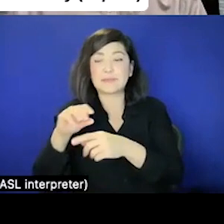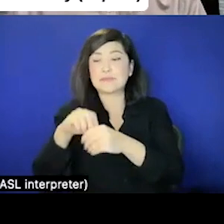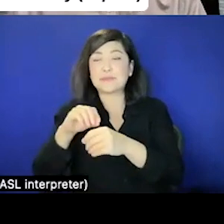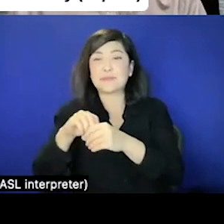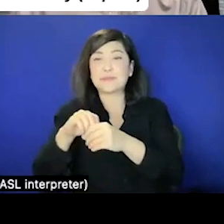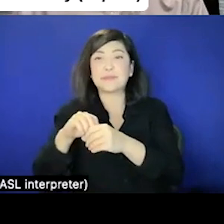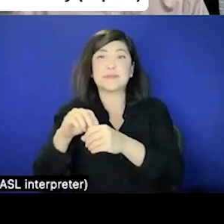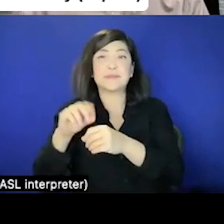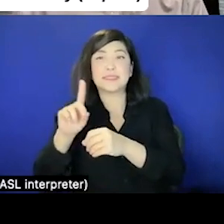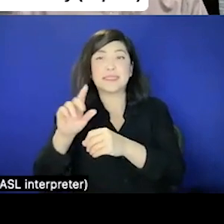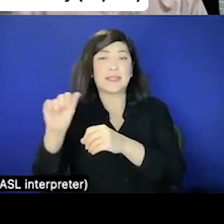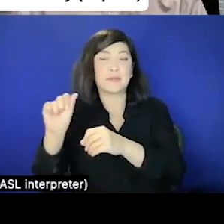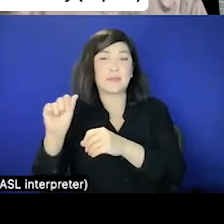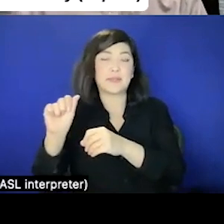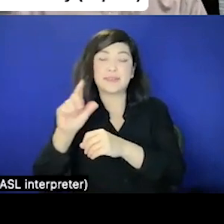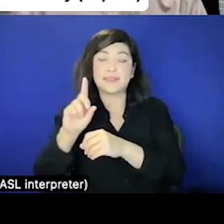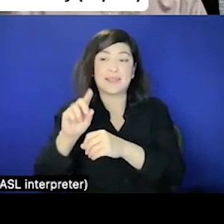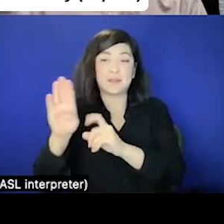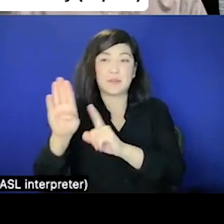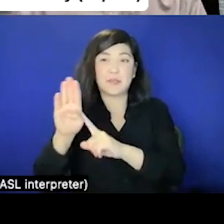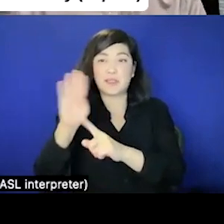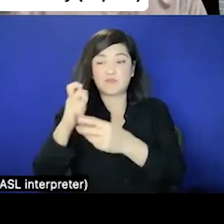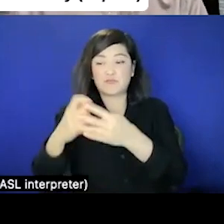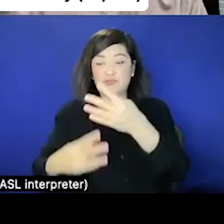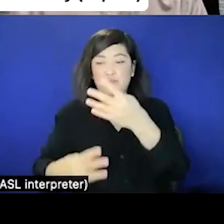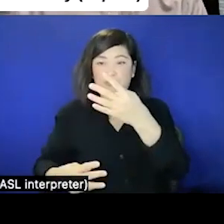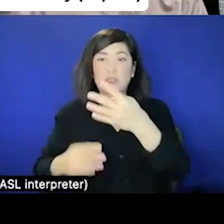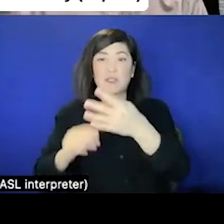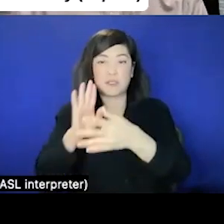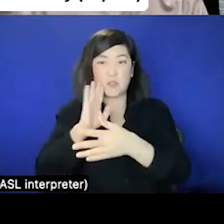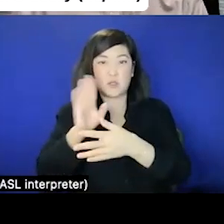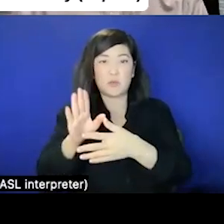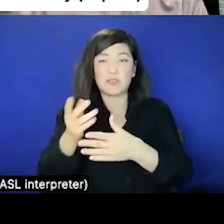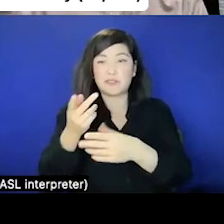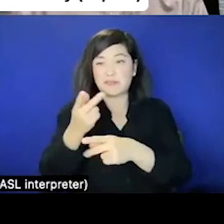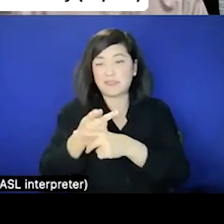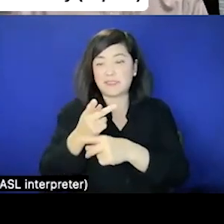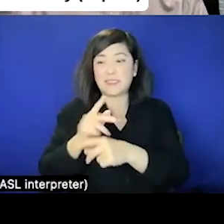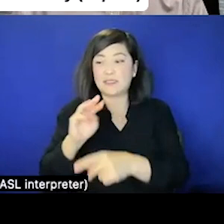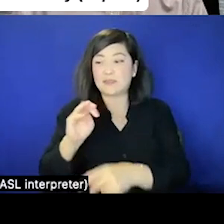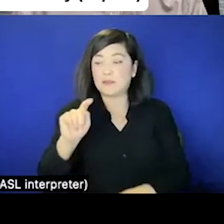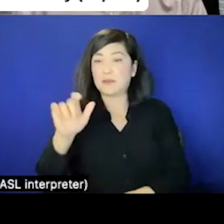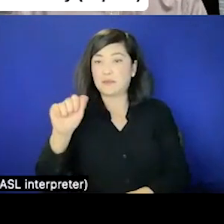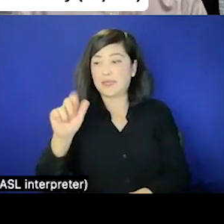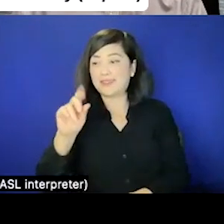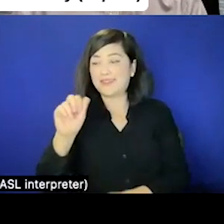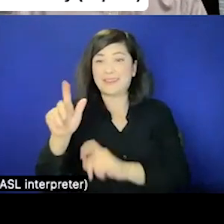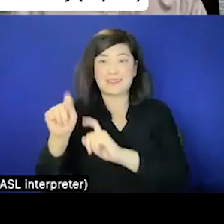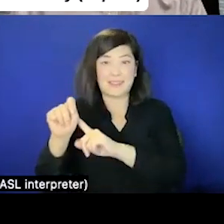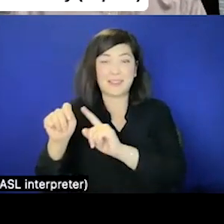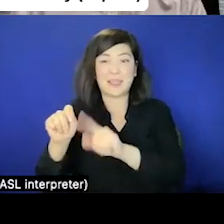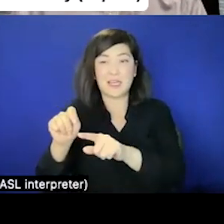and it supports BTLF in doing a similar thing for French-speaking Canada.